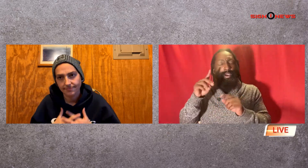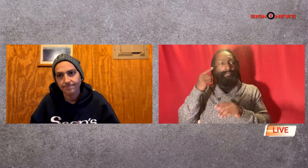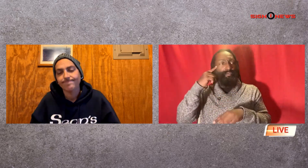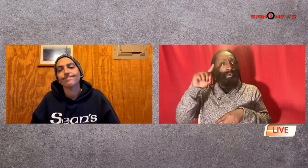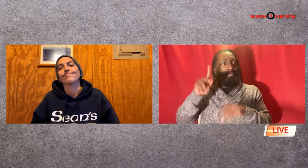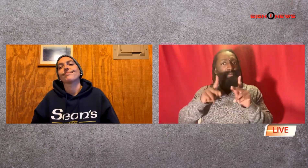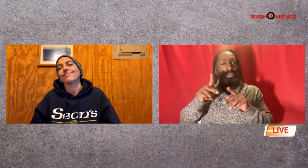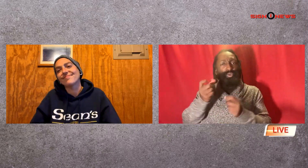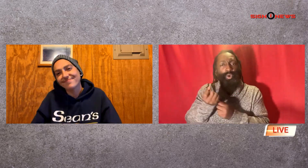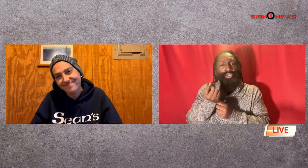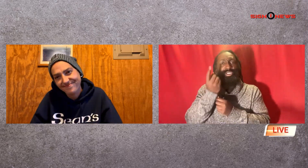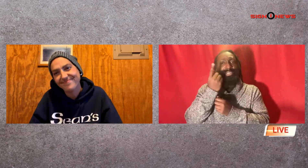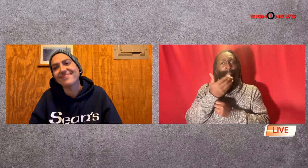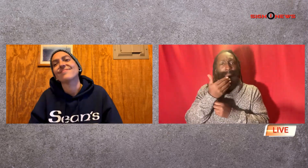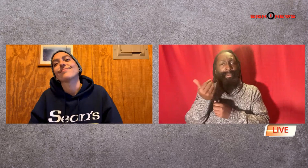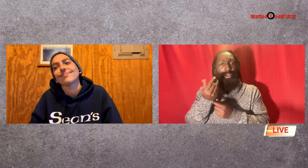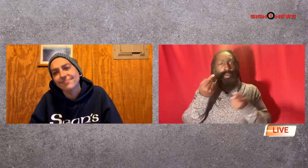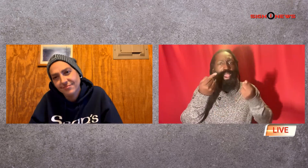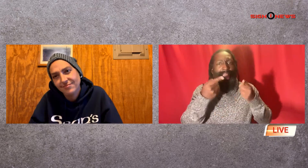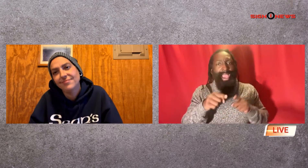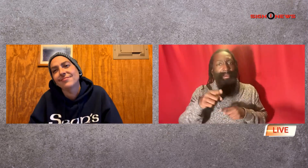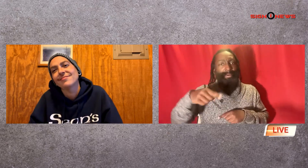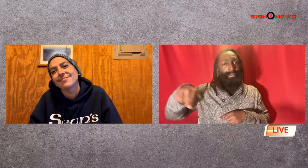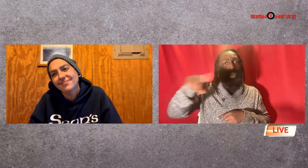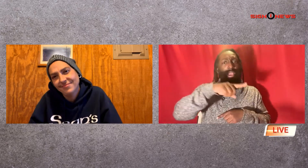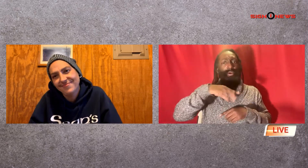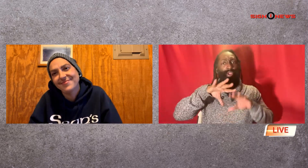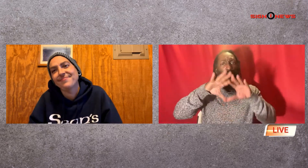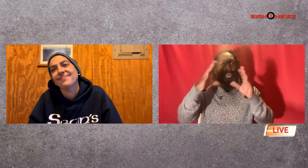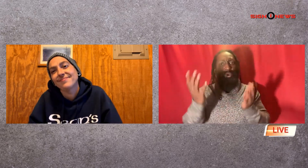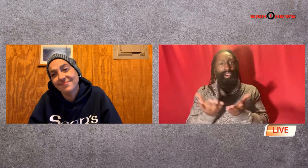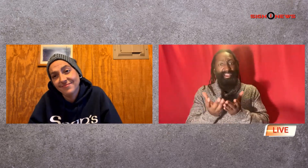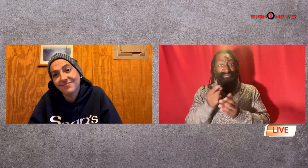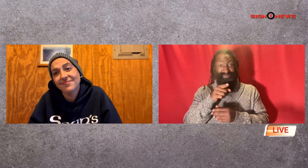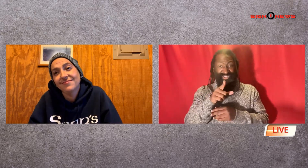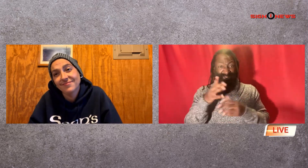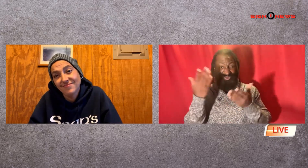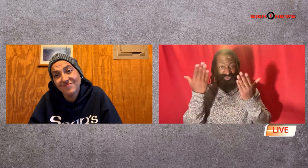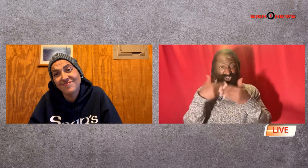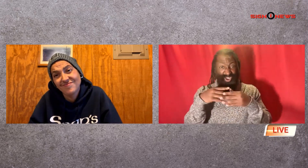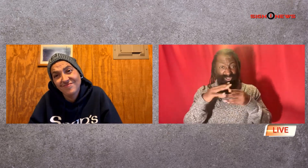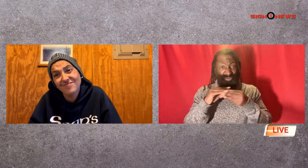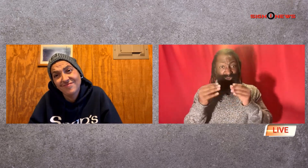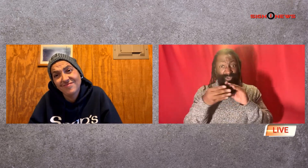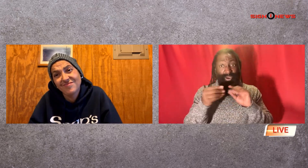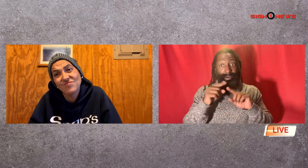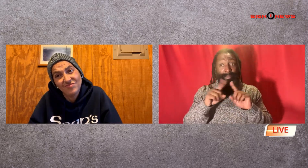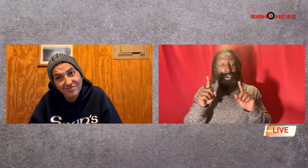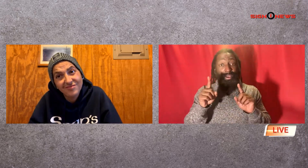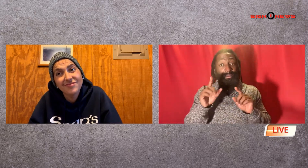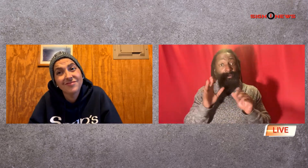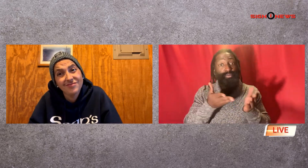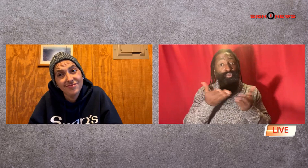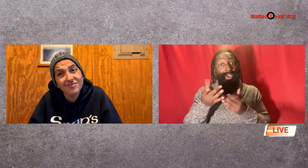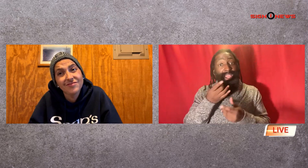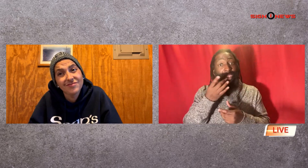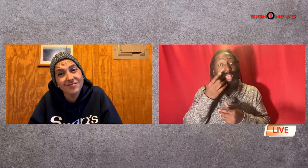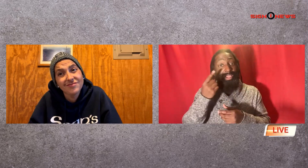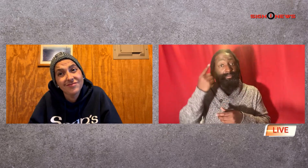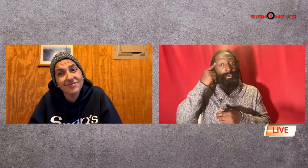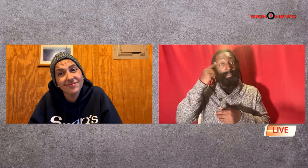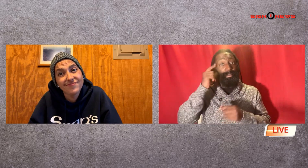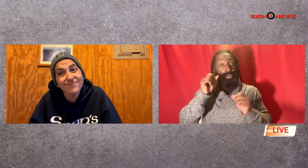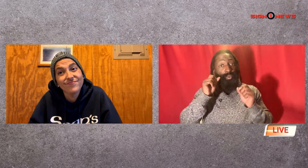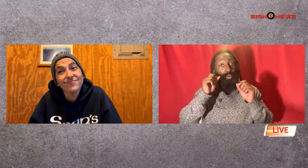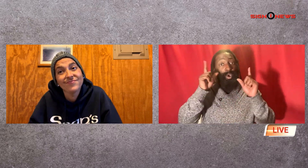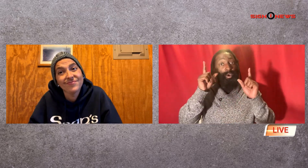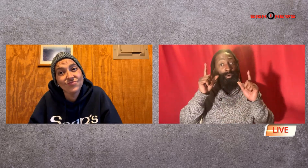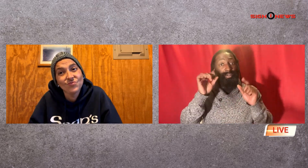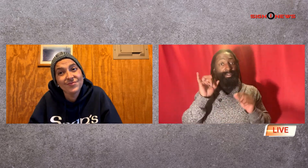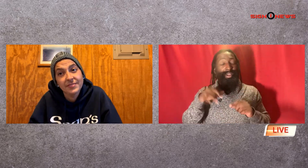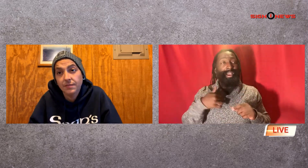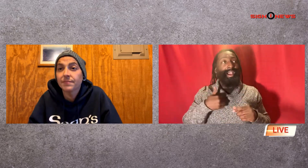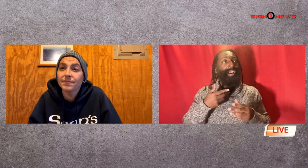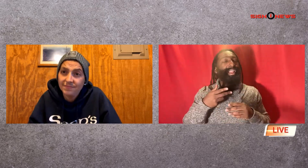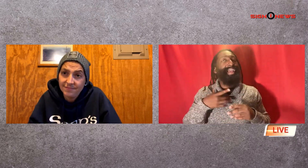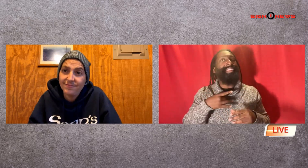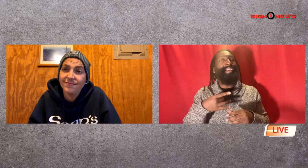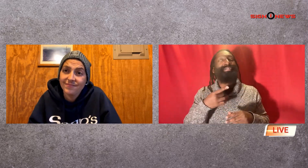people to understand better what's happening around the world and it helped people really